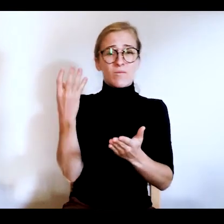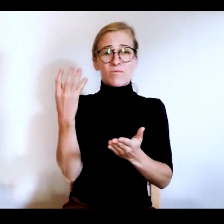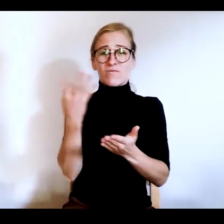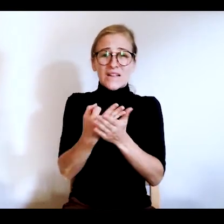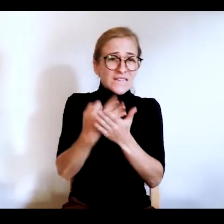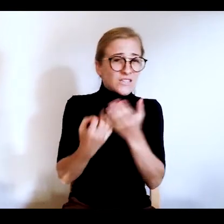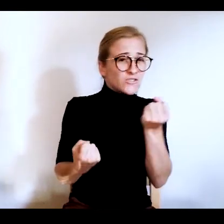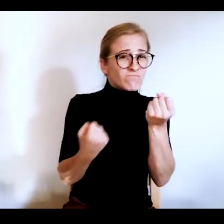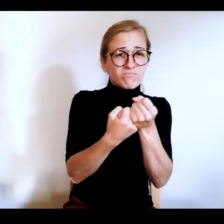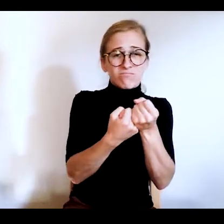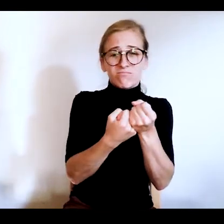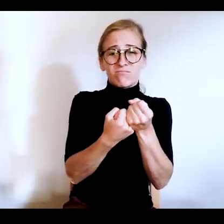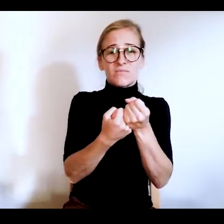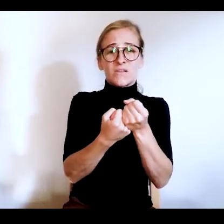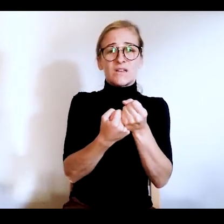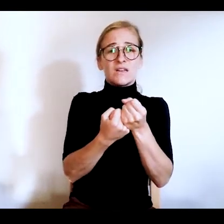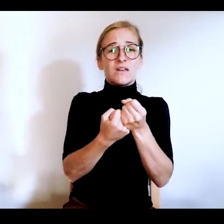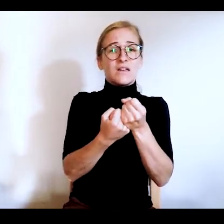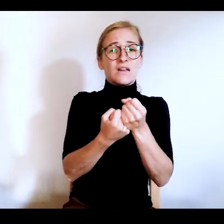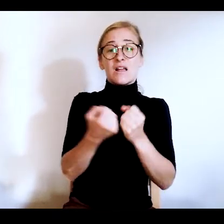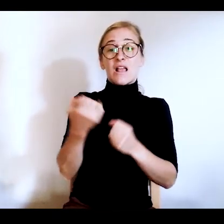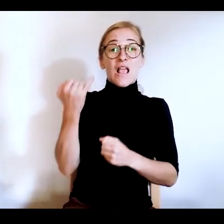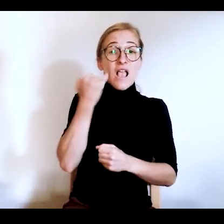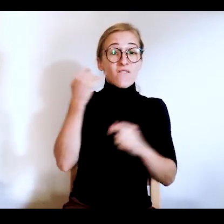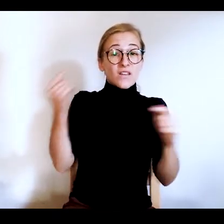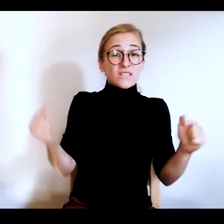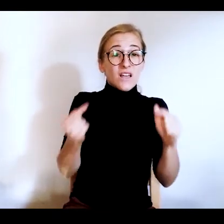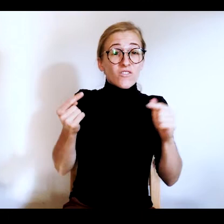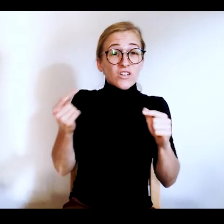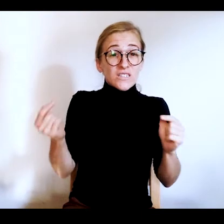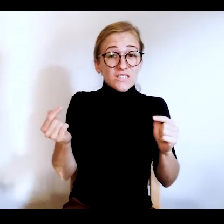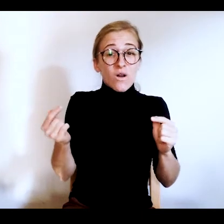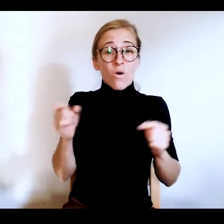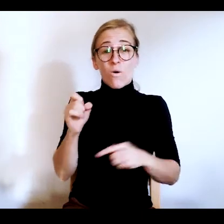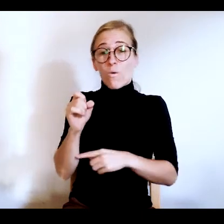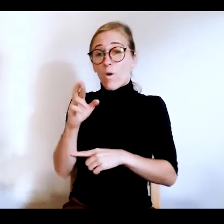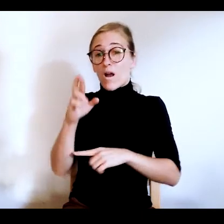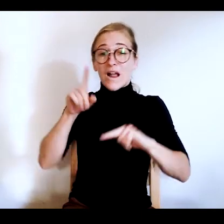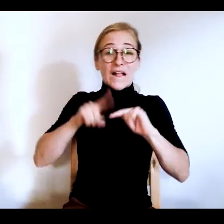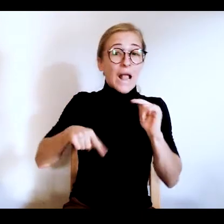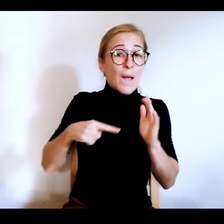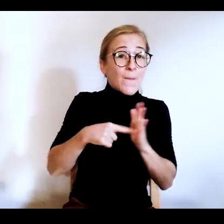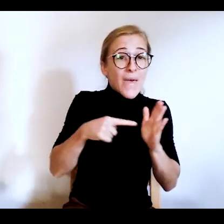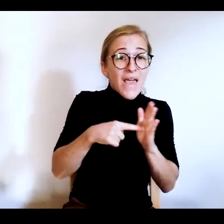because they suffered an injury, some accident, some injury